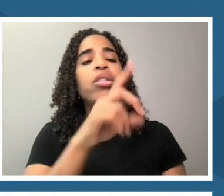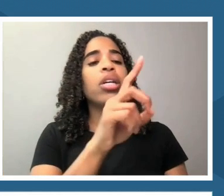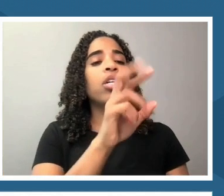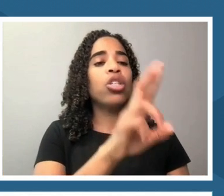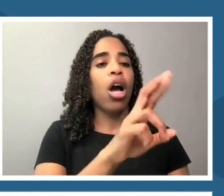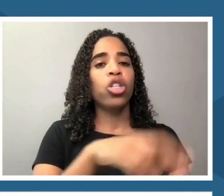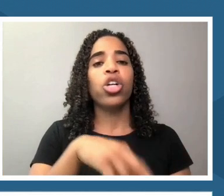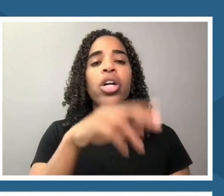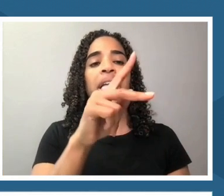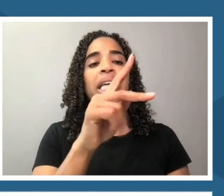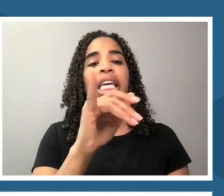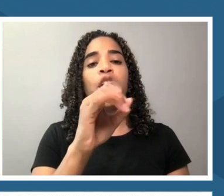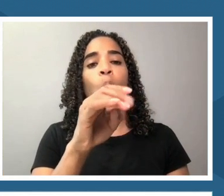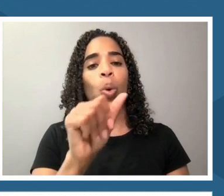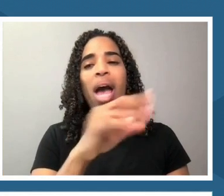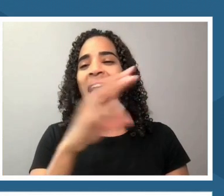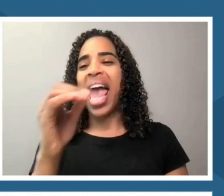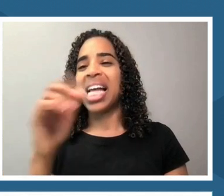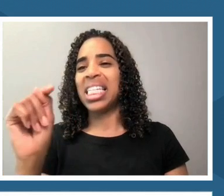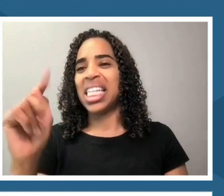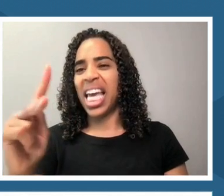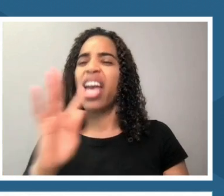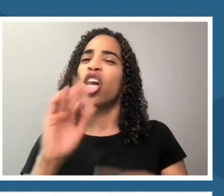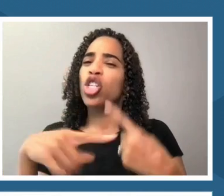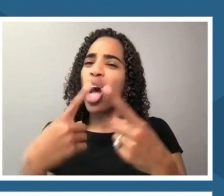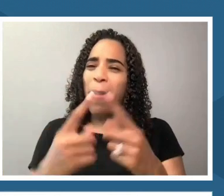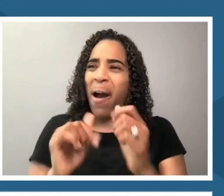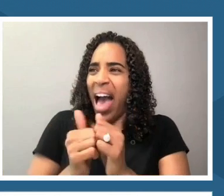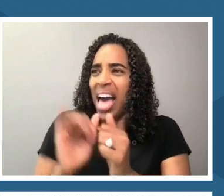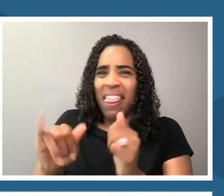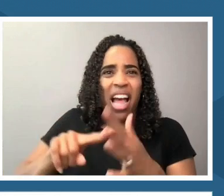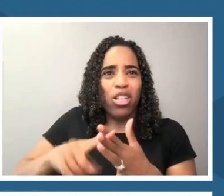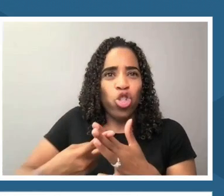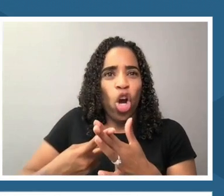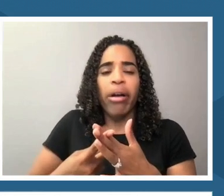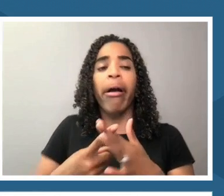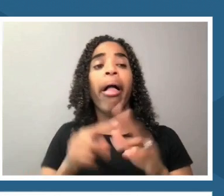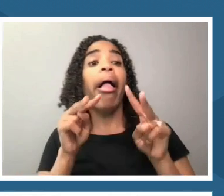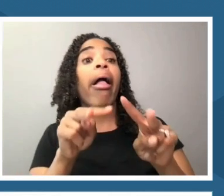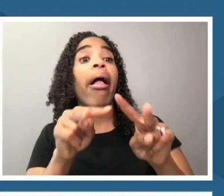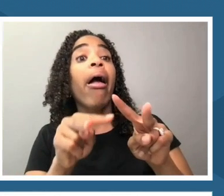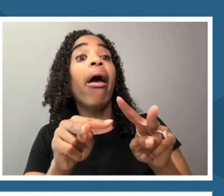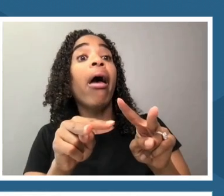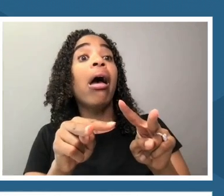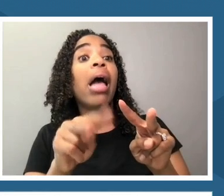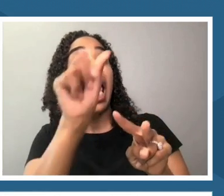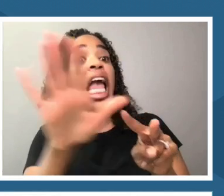unpack the origins and implications of the minority model minority stereotype